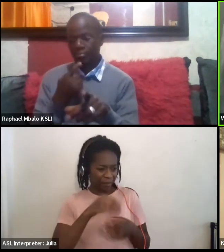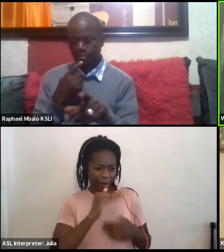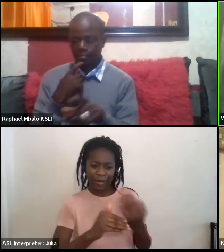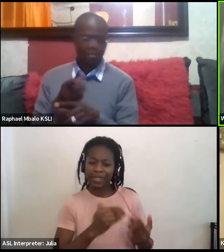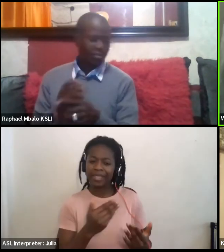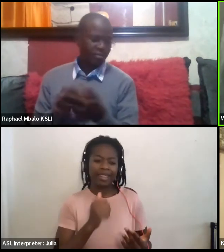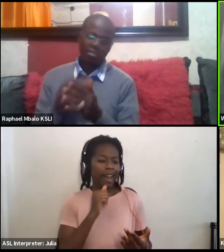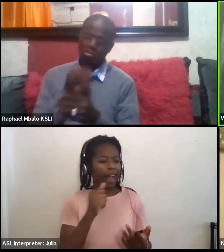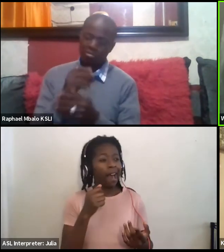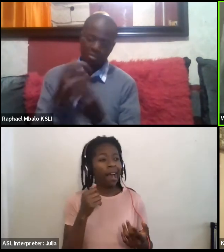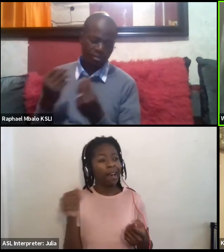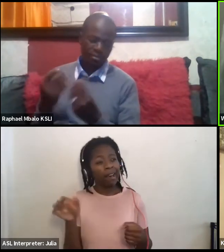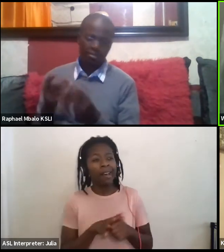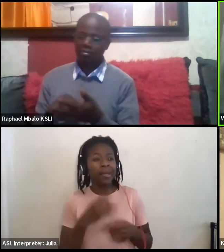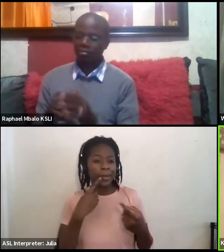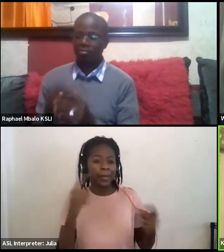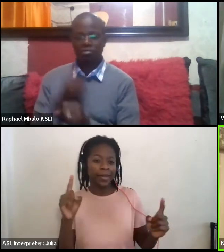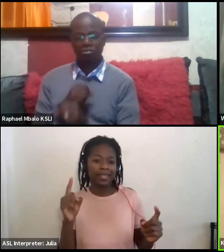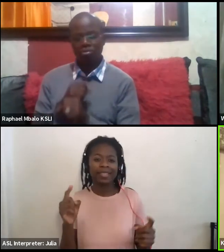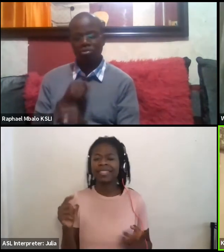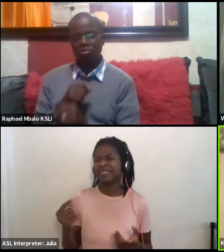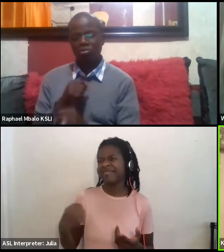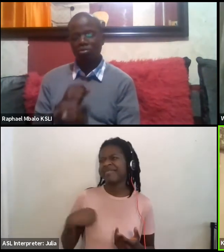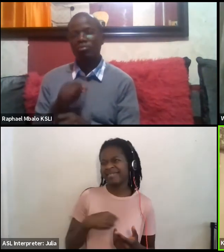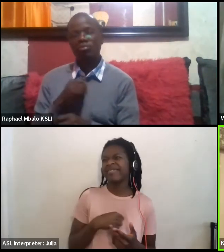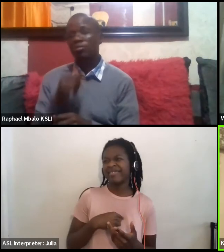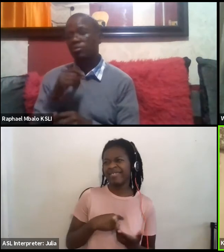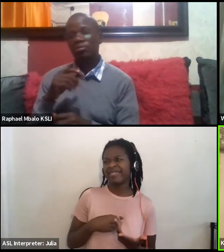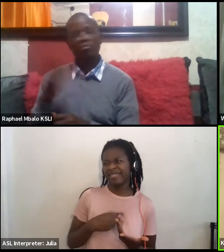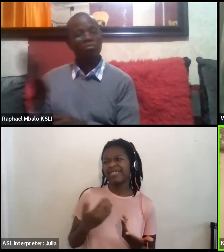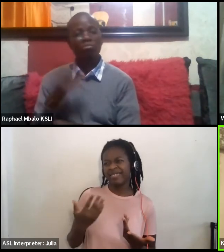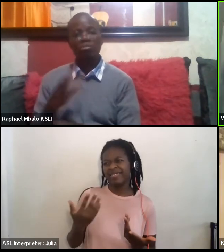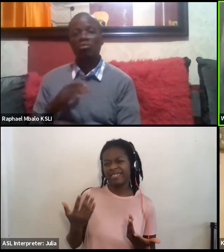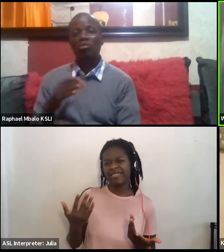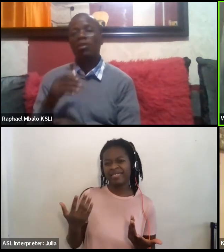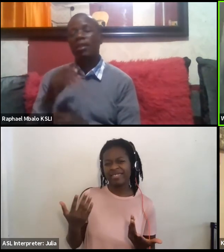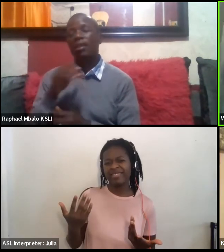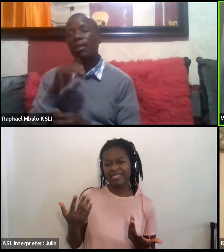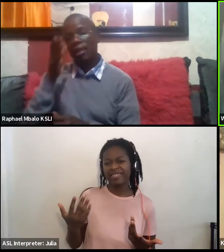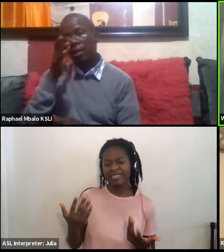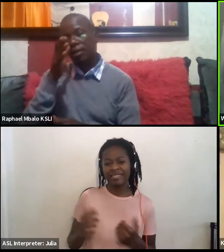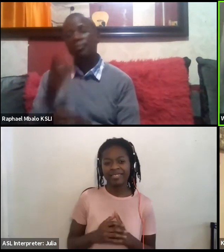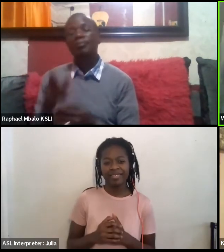but yeah- We all are. Yeah, yeah. Yes. Yeah, we all are.